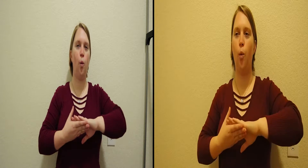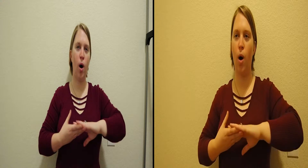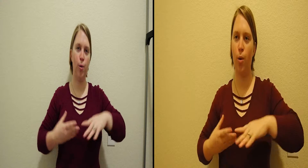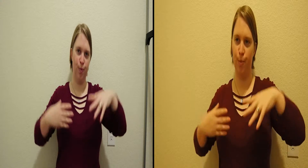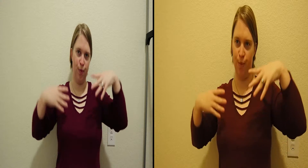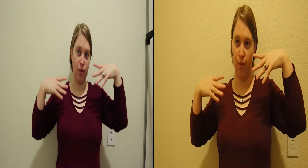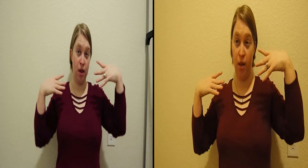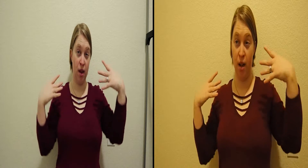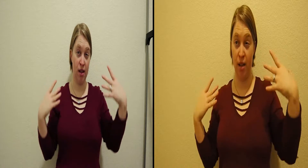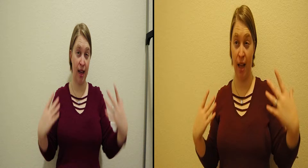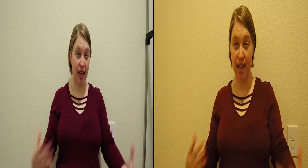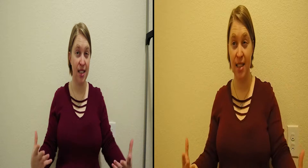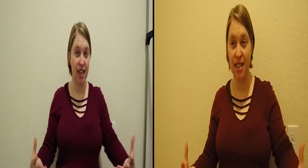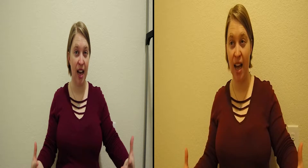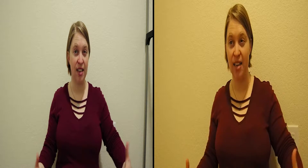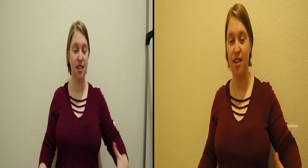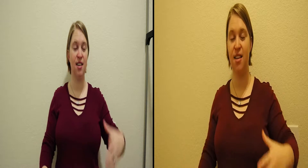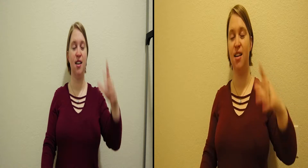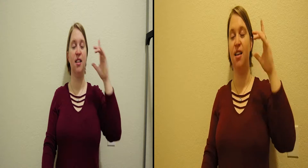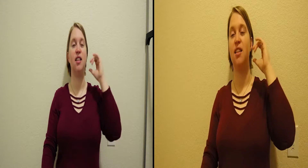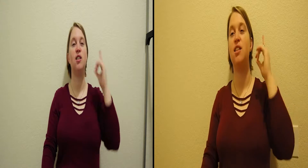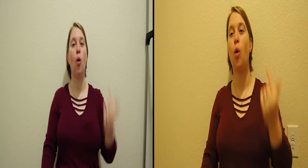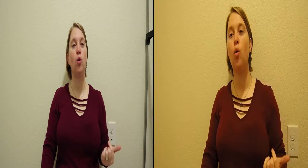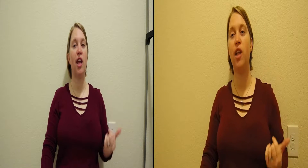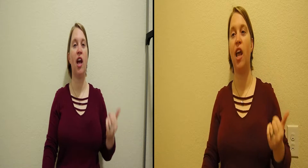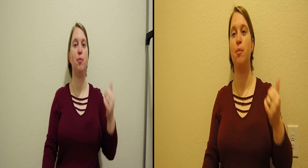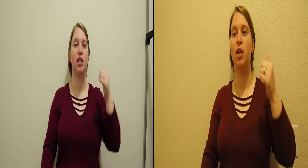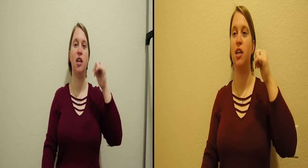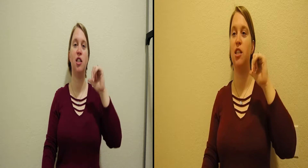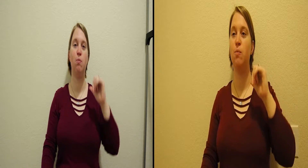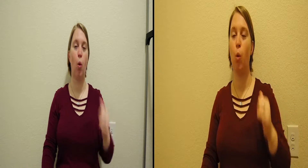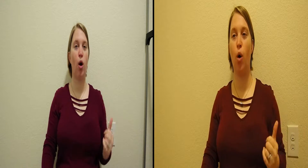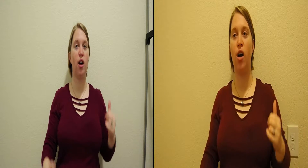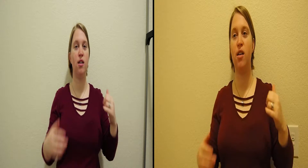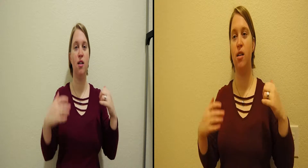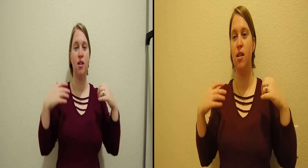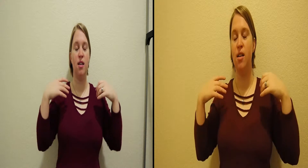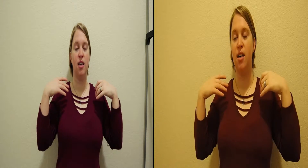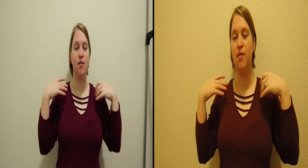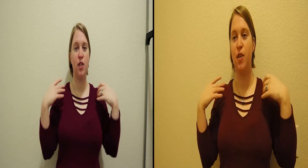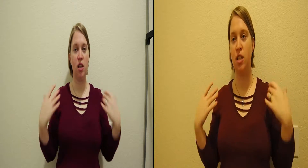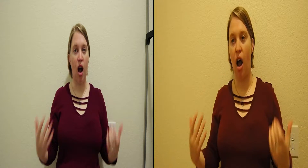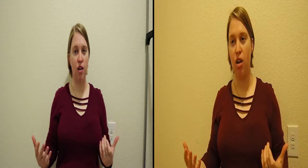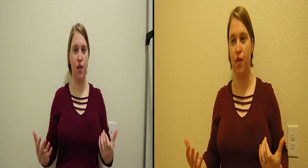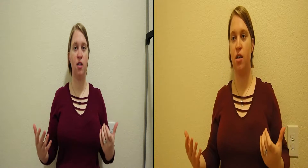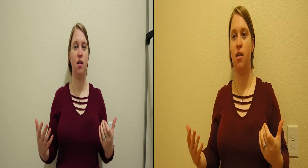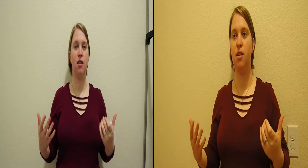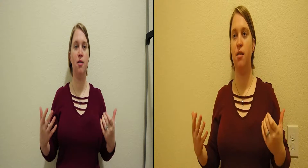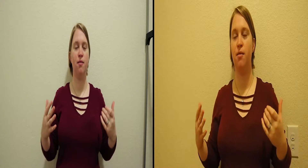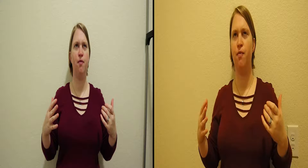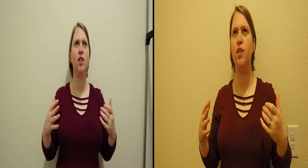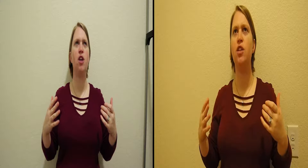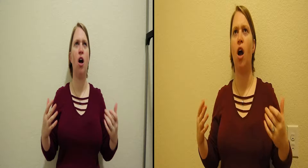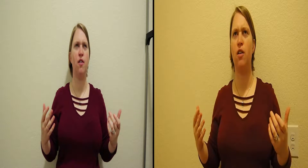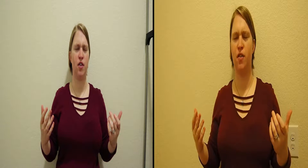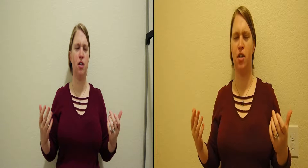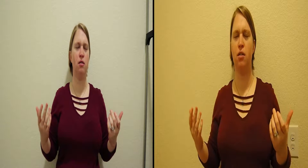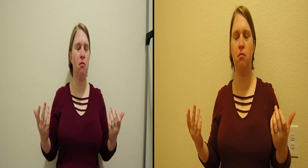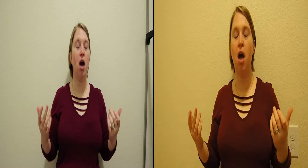well, like I said, this old camera is more photographer, photographer?